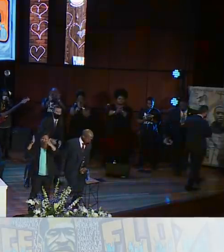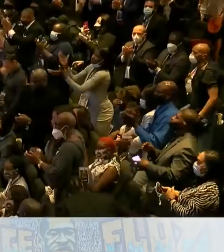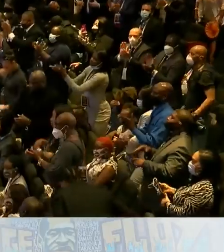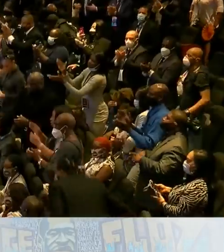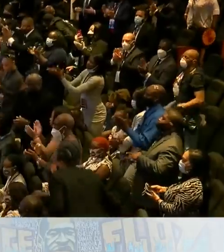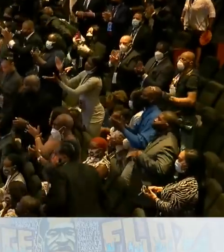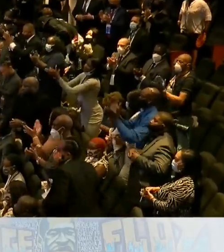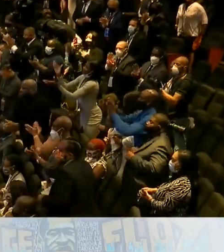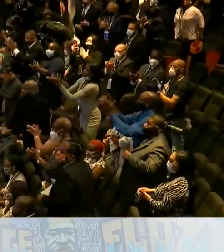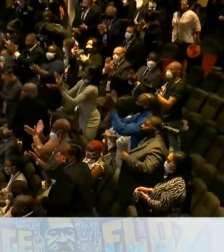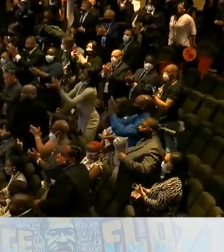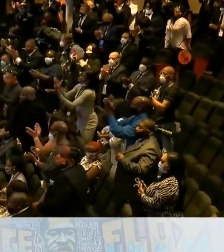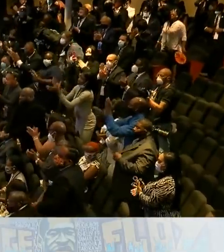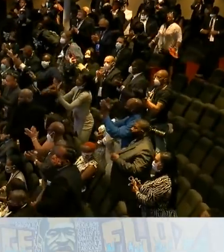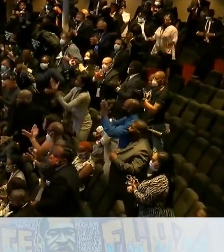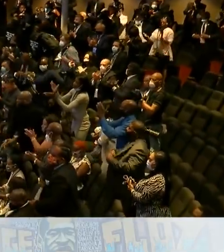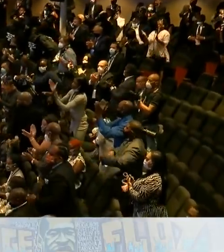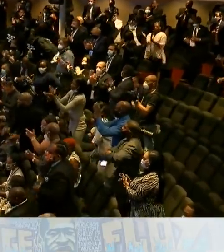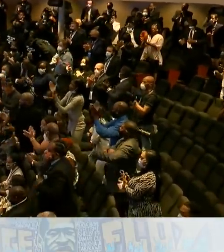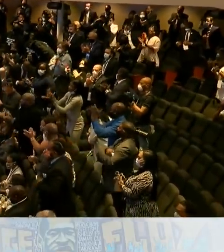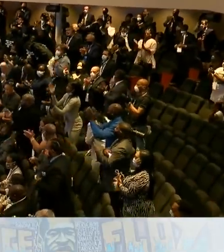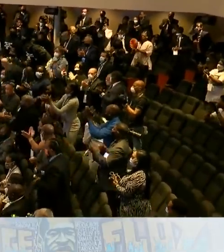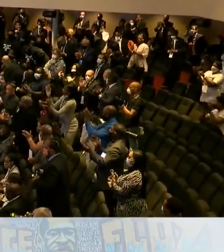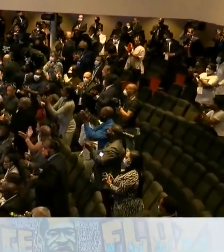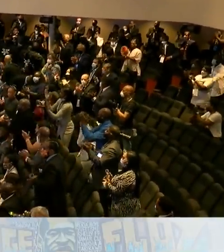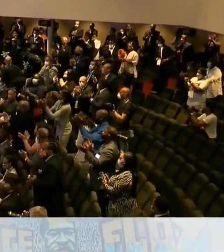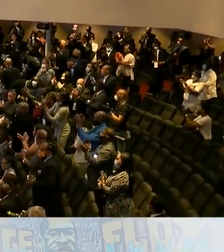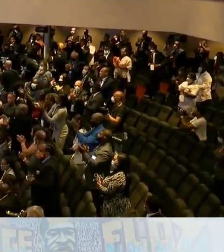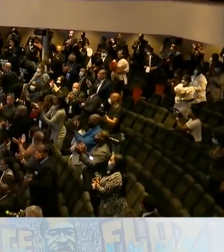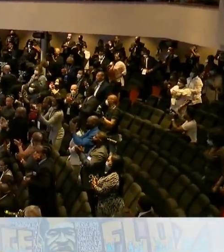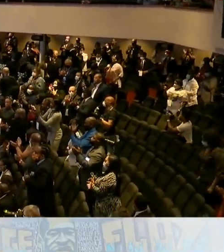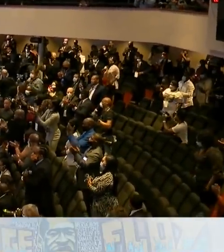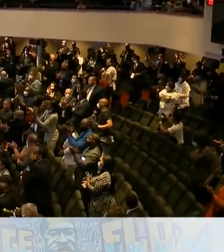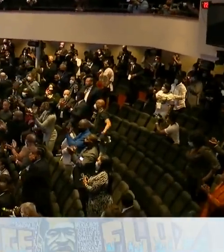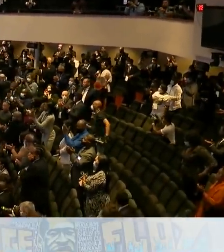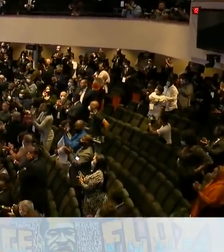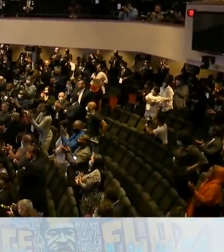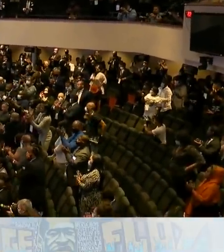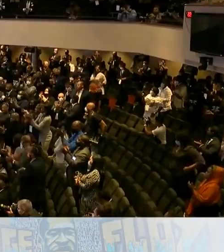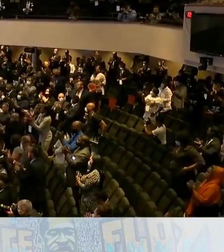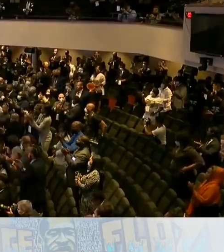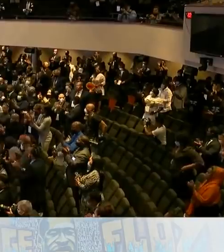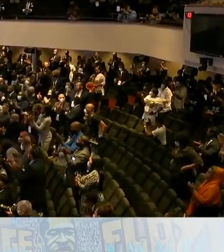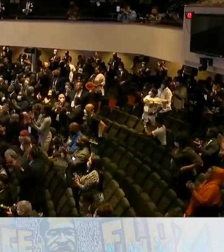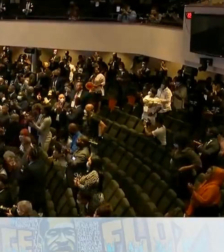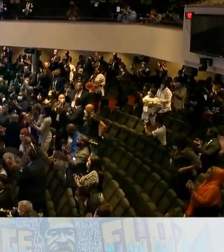WILL YOU, PLEASE, GIVE HIS FAMILY ANOTHER ROUND OF APPLAUSE.